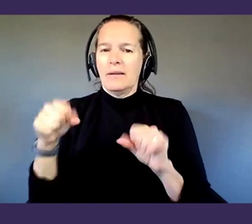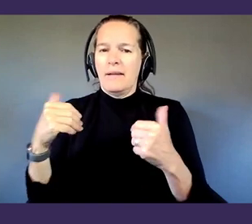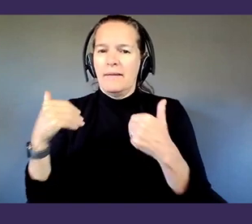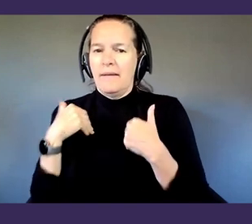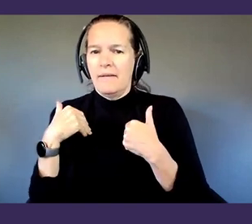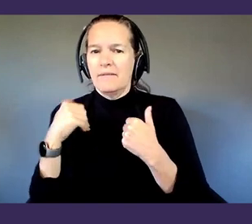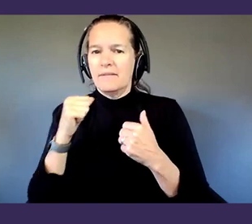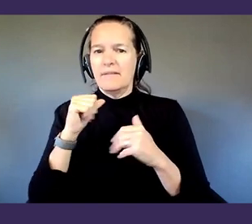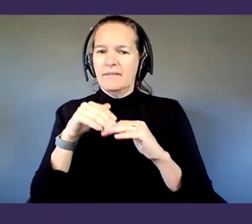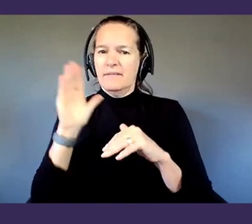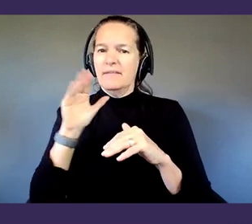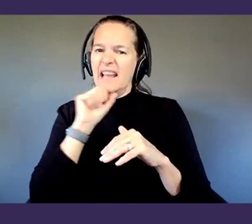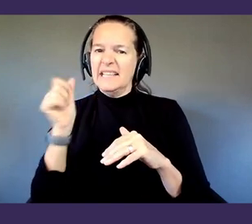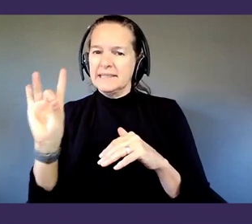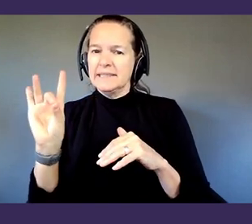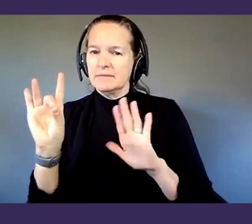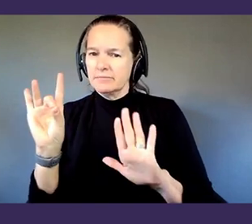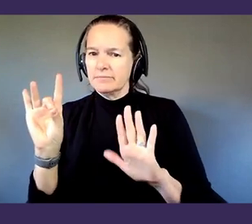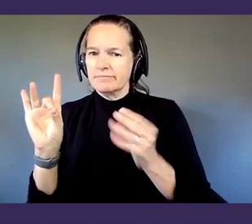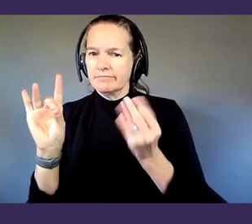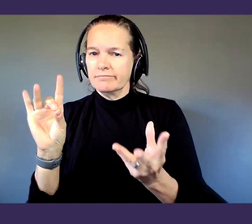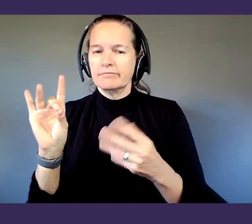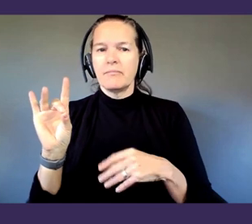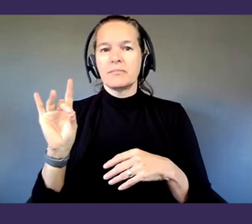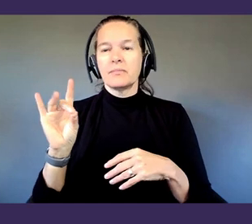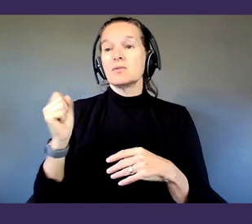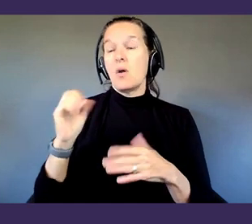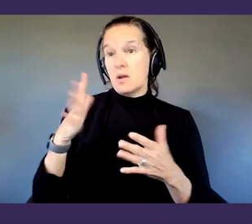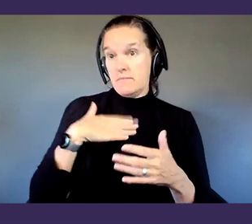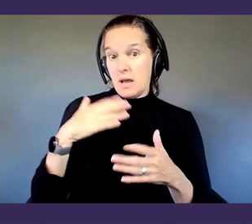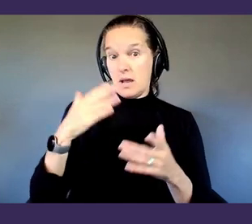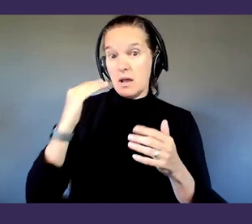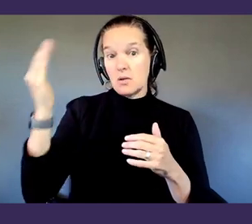if you're 18 or over. You know, my adult child has an SDM agreement, please recognize this.